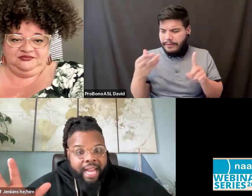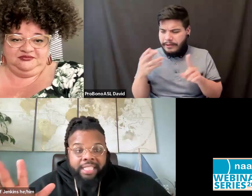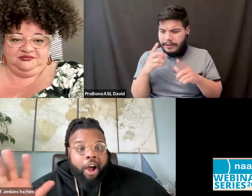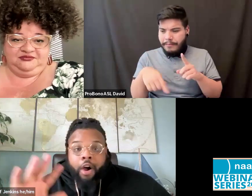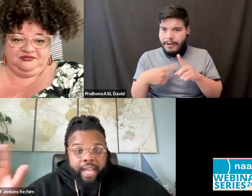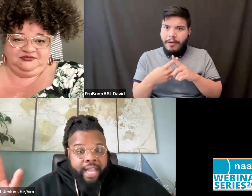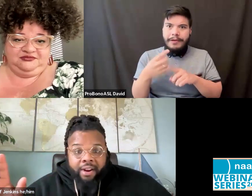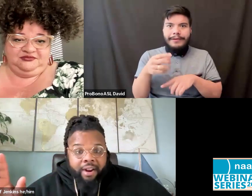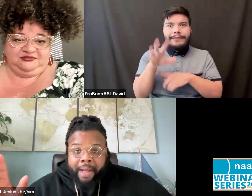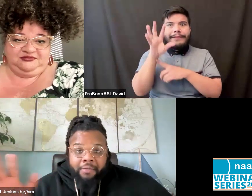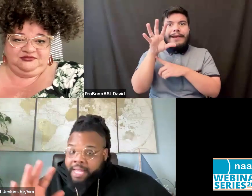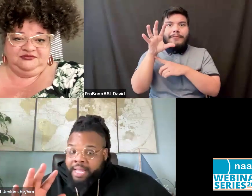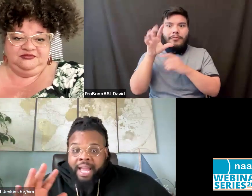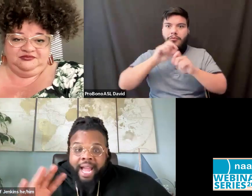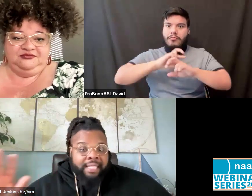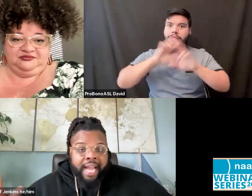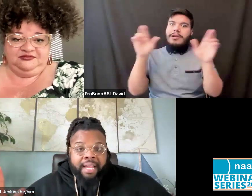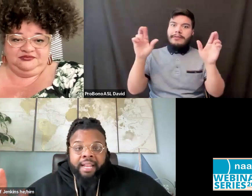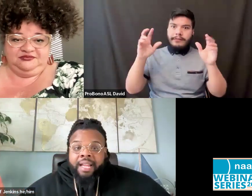that's all they care about we as talent